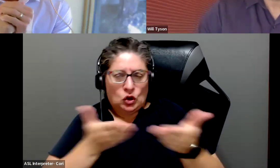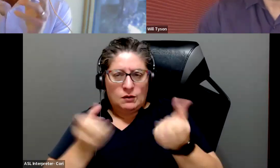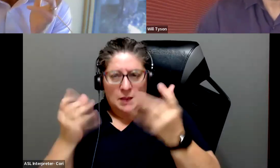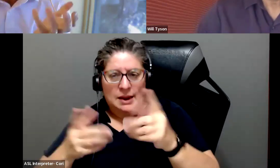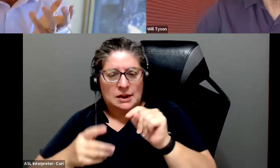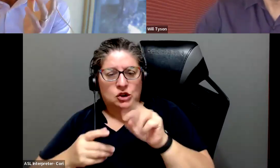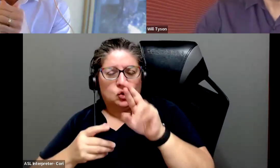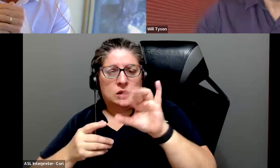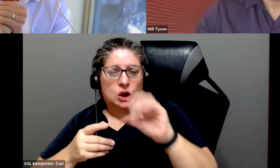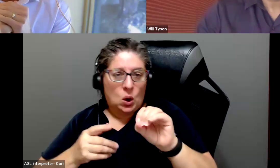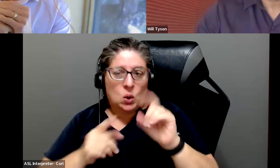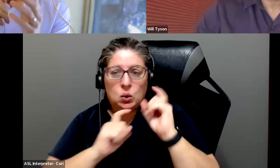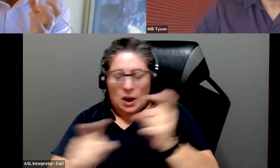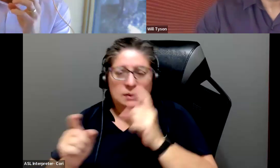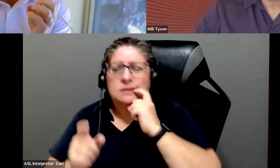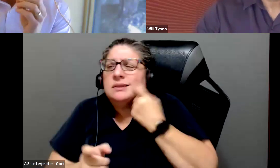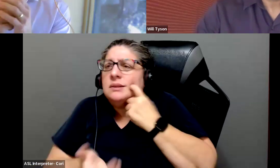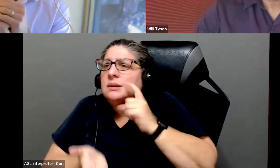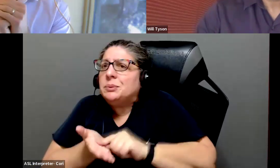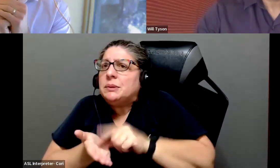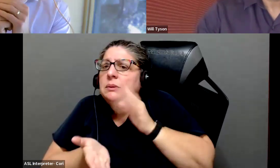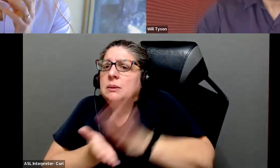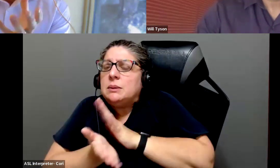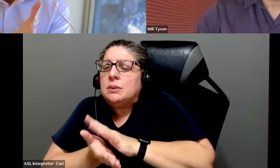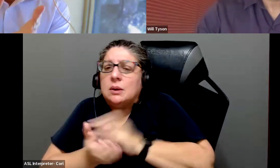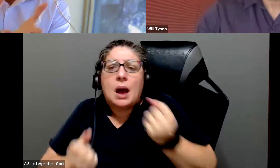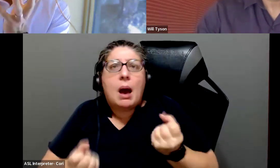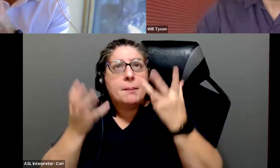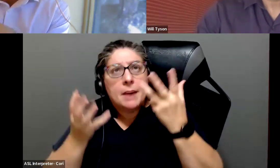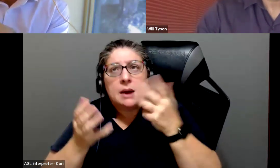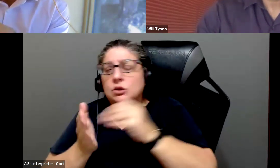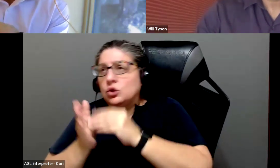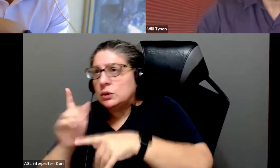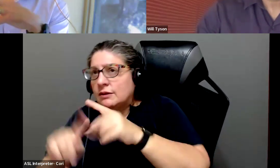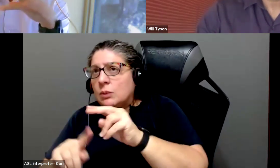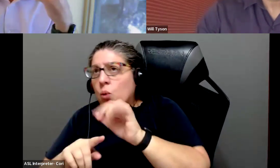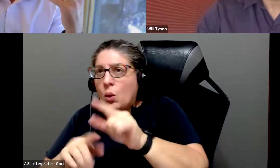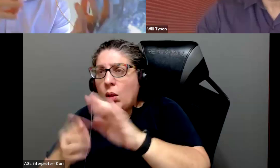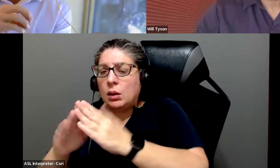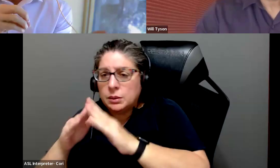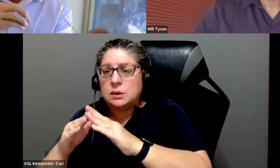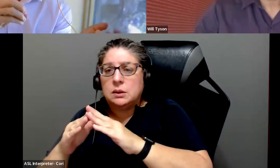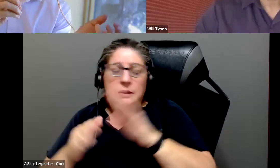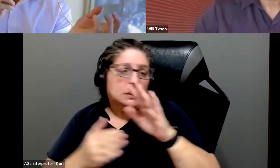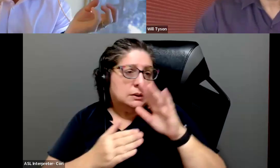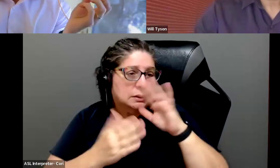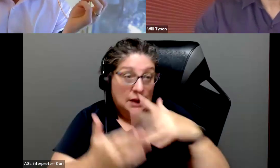I recently published a paper kind of looking at the degree to which students from rural communities study at rural colleges.